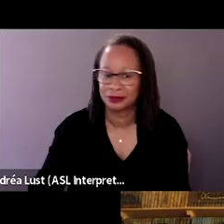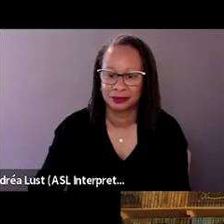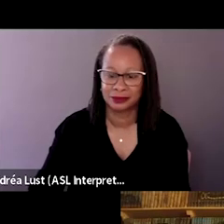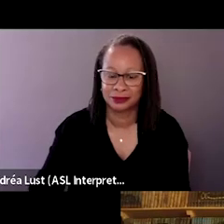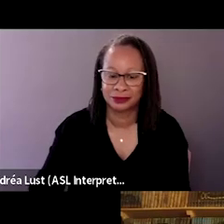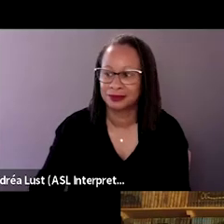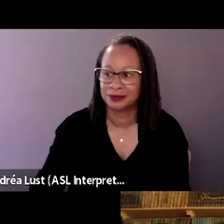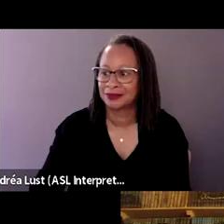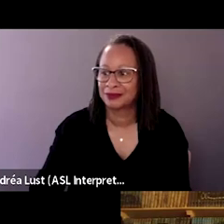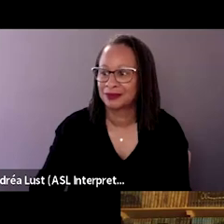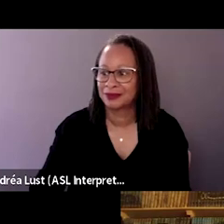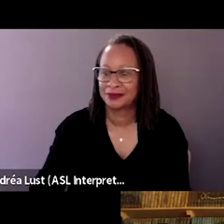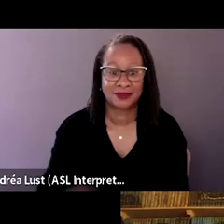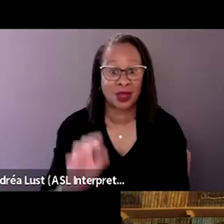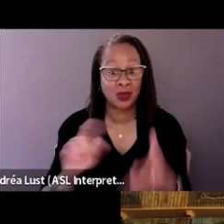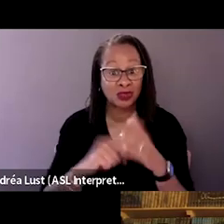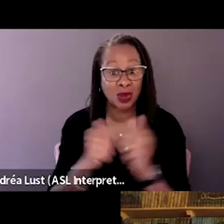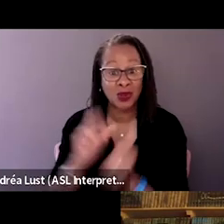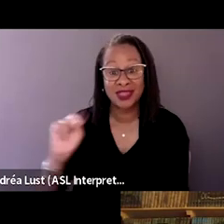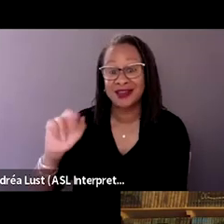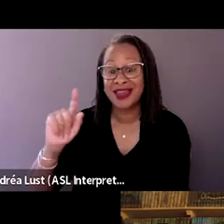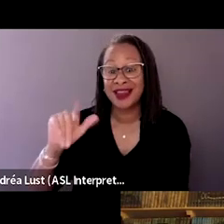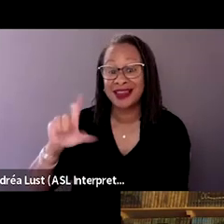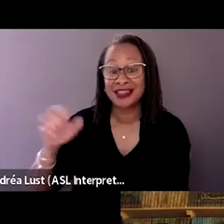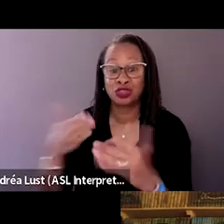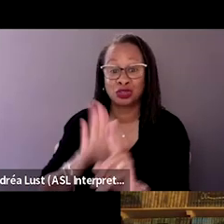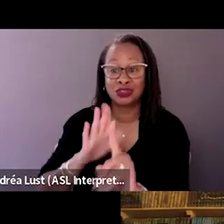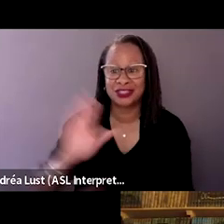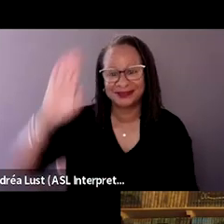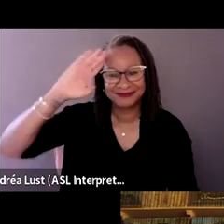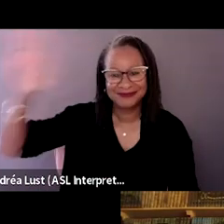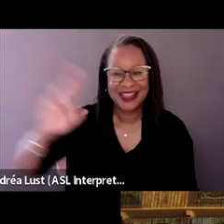Yeah, we can start with you Natalie, please. Hi everyone. I'm Natalie. Natalie Humphreys.